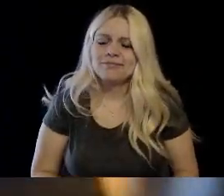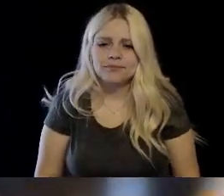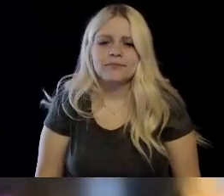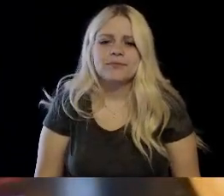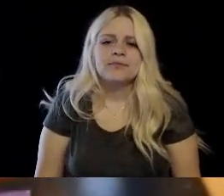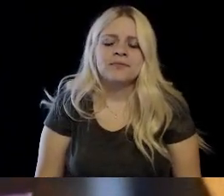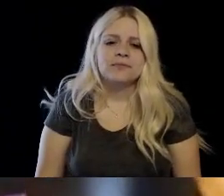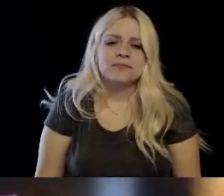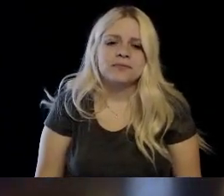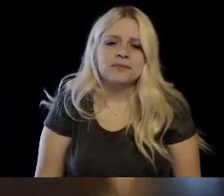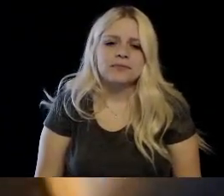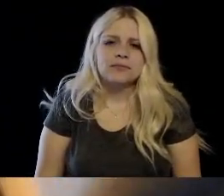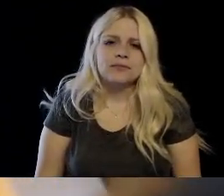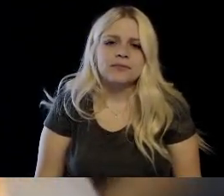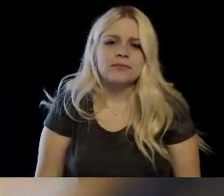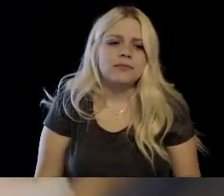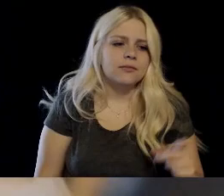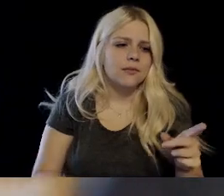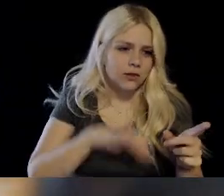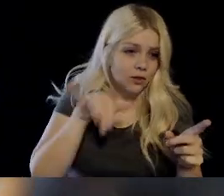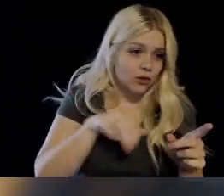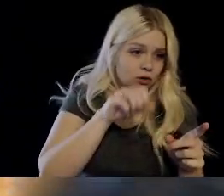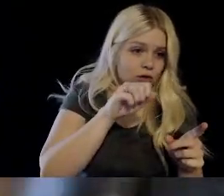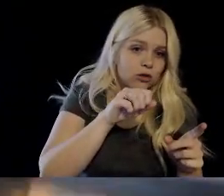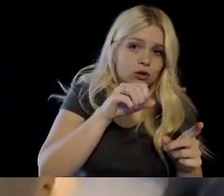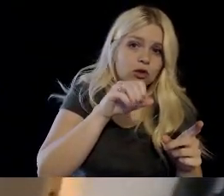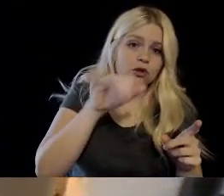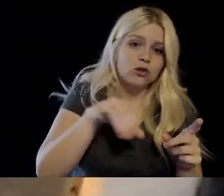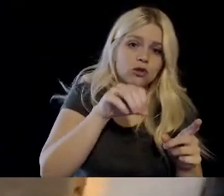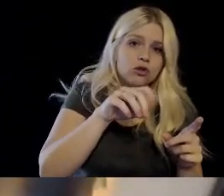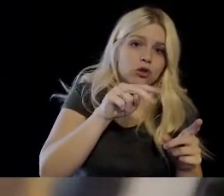Joanne: Oh it's Joanie! Hi, Joanie! She used to work here a long long time ago.